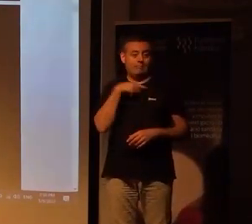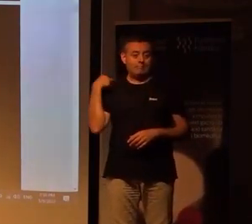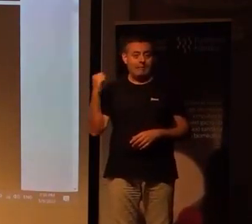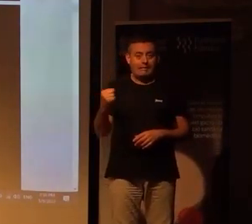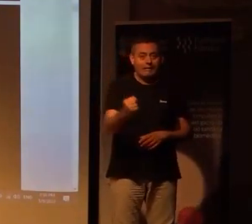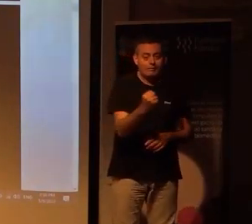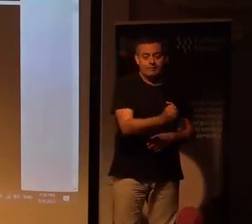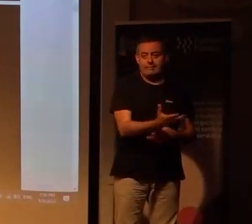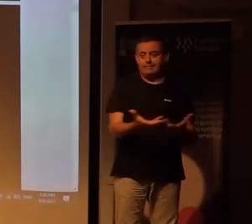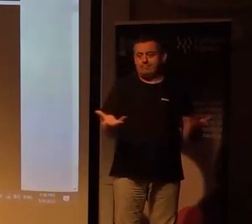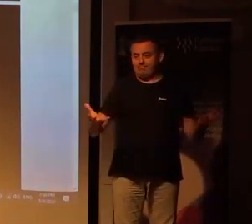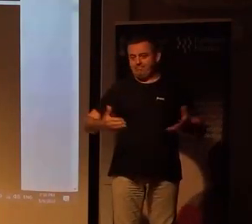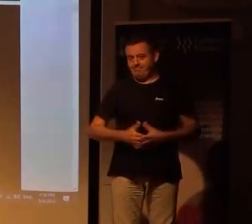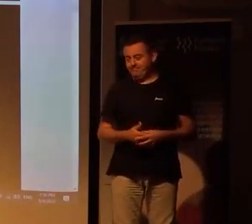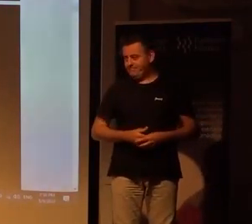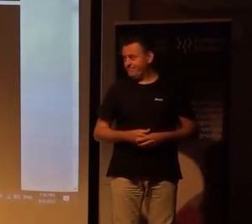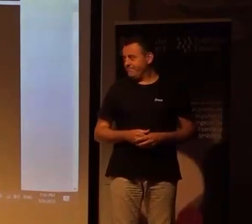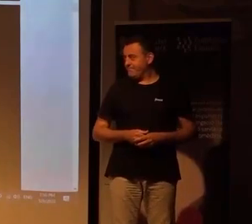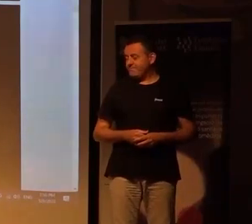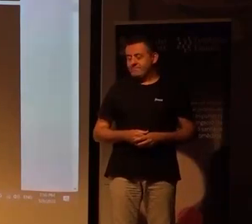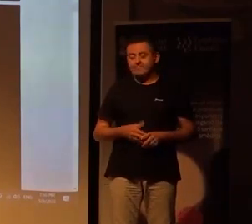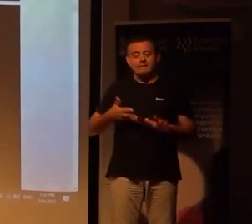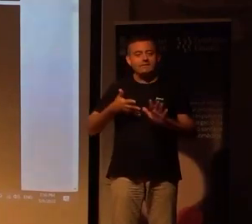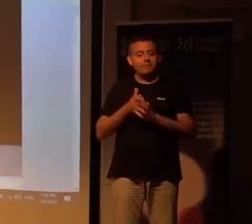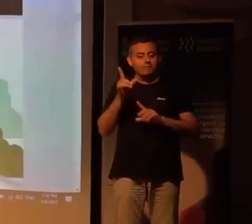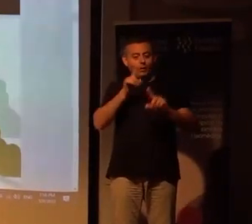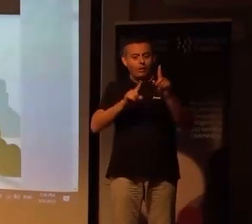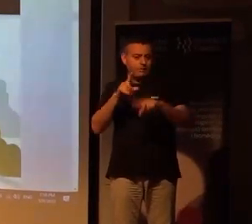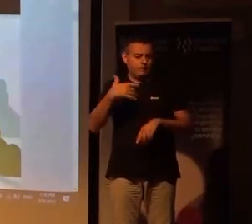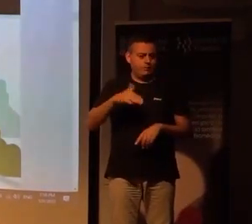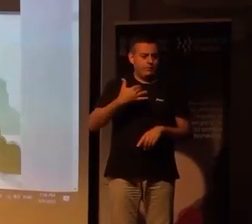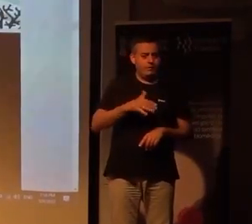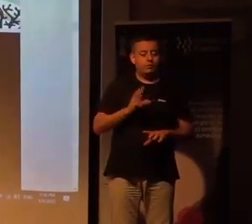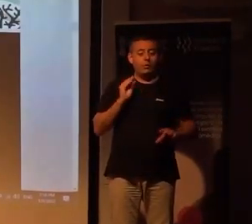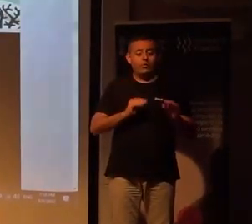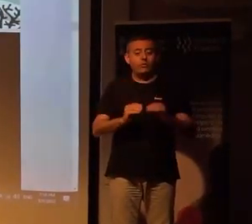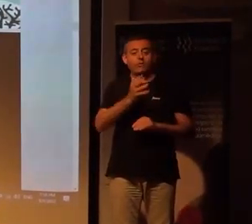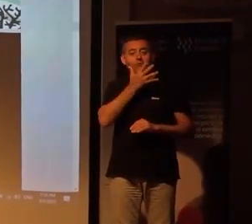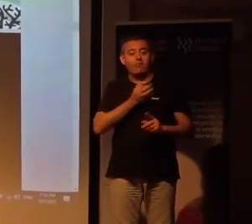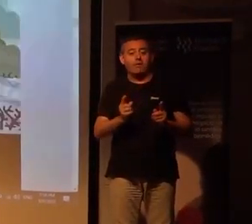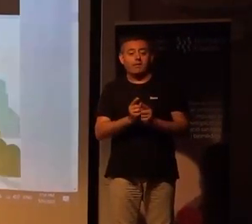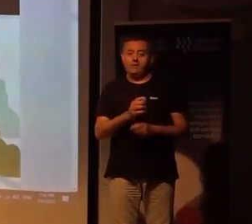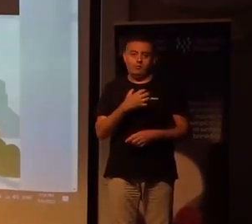I only know that there are no simple solutions to complex problems and that for a few years now...